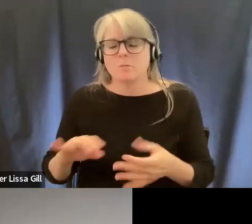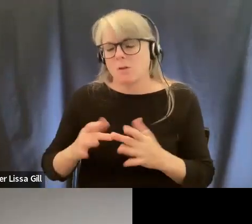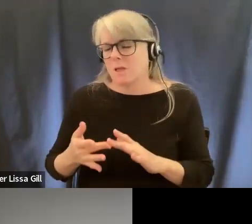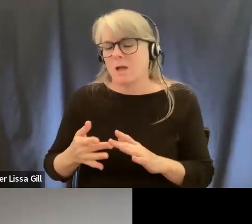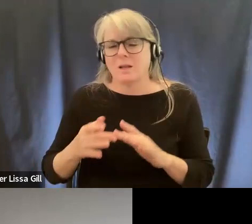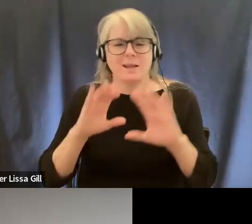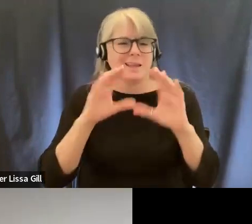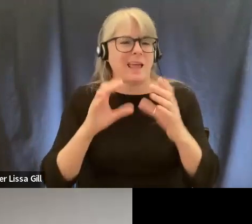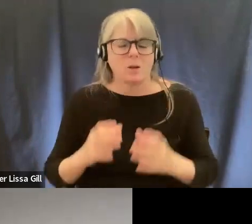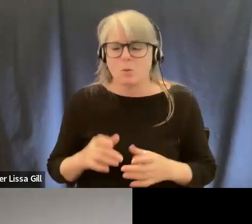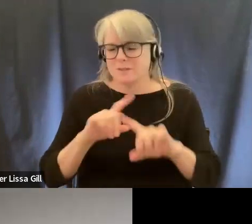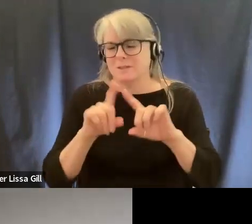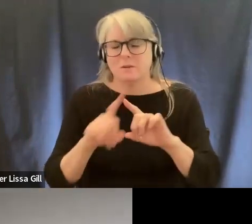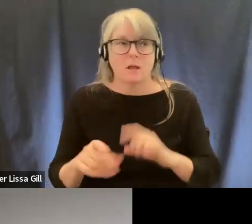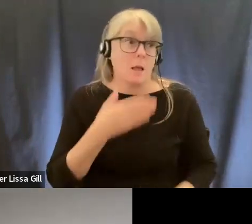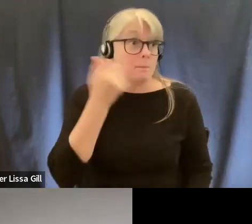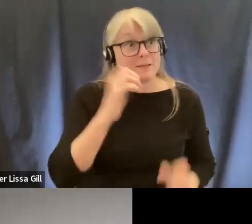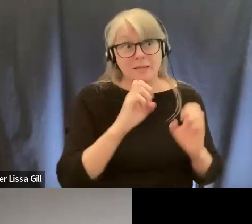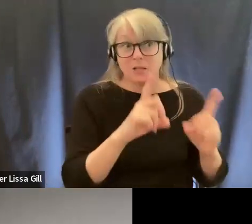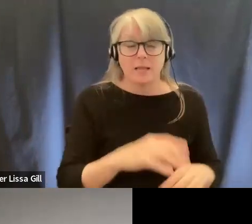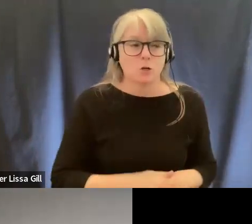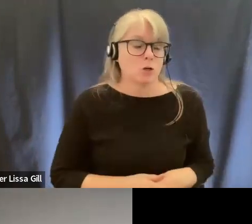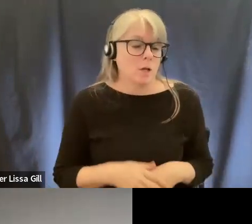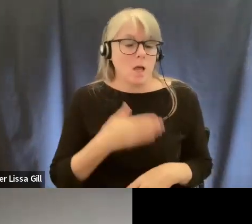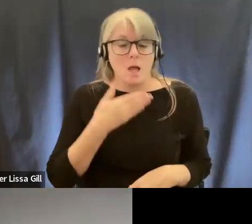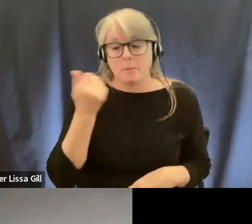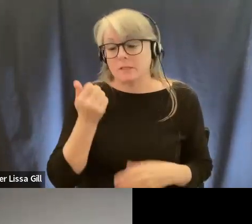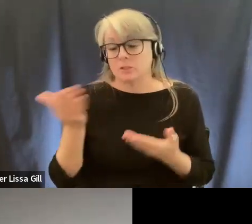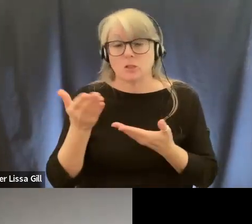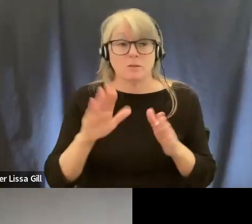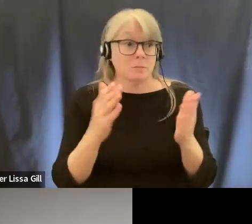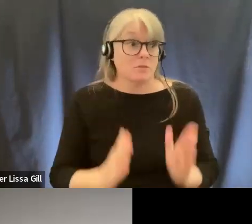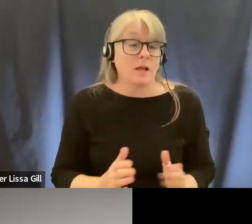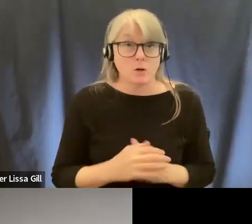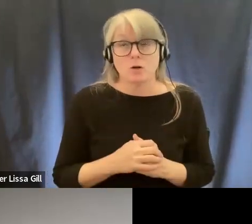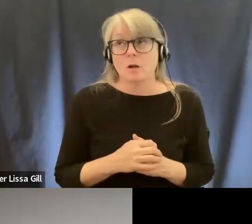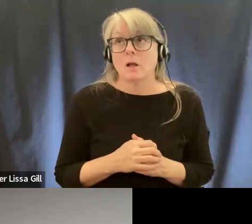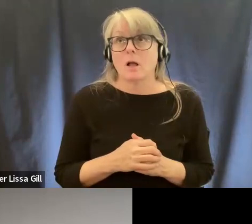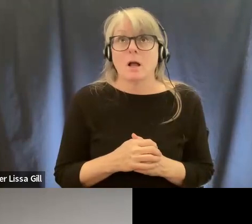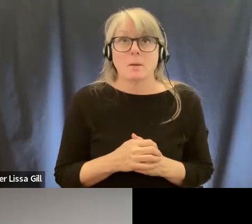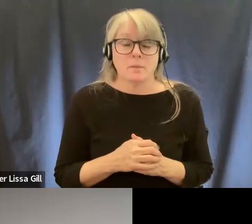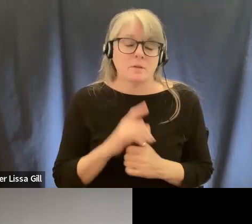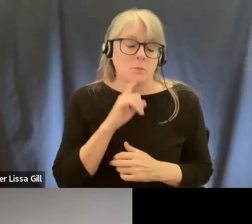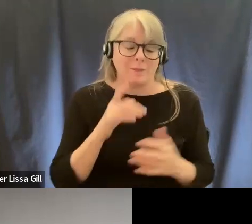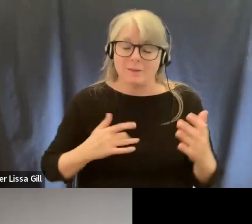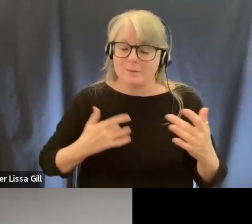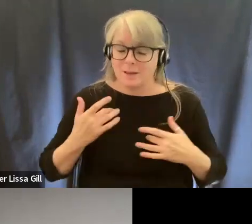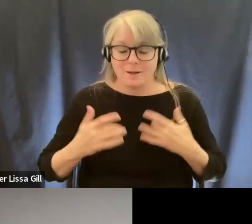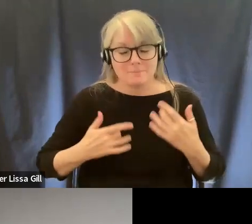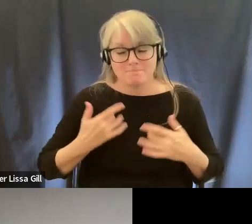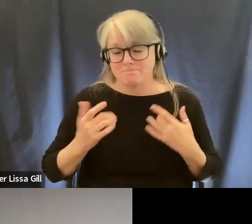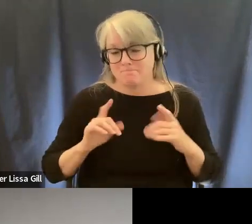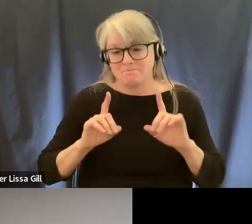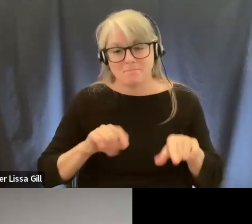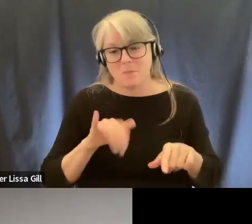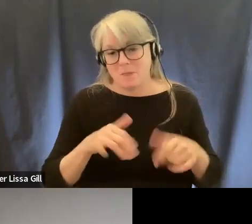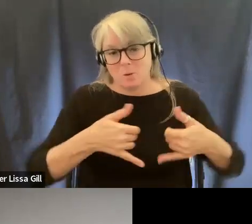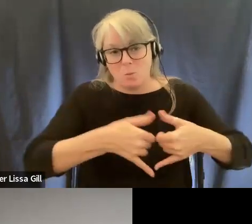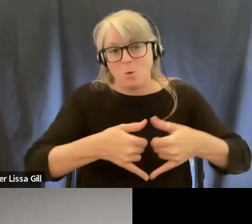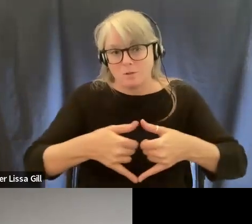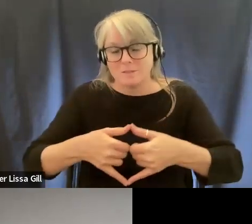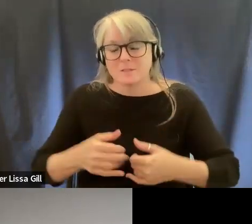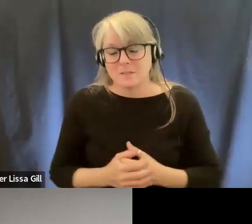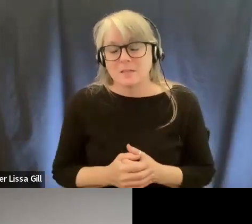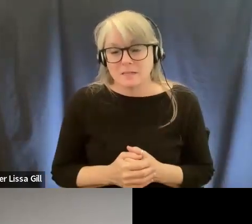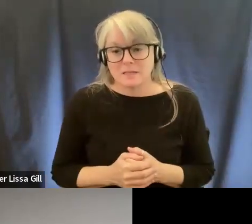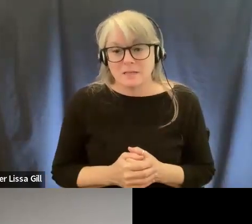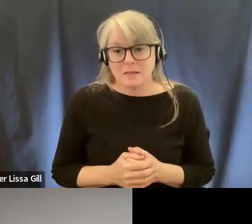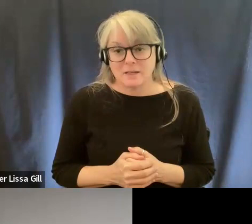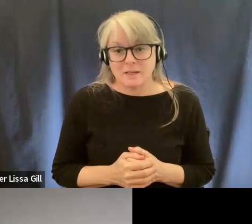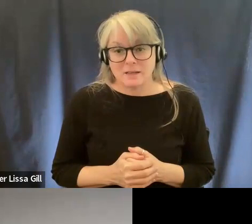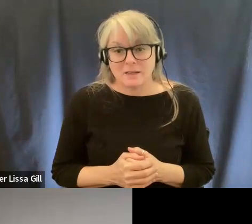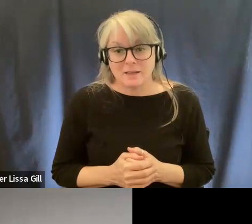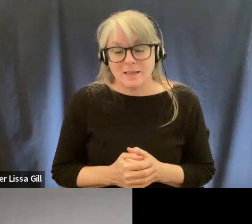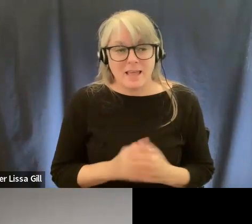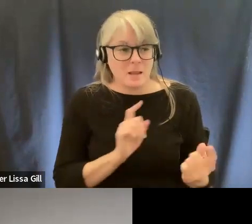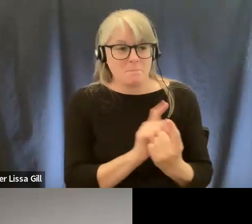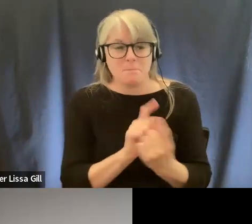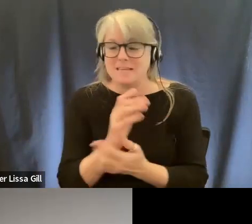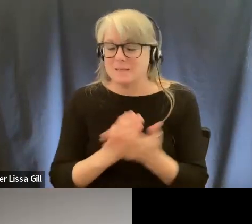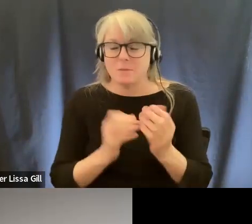So I'm really excited to attend those awards and Meet some of the amazing people who are serving our disability community here in Louisiana.